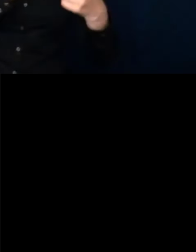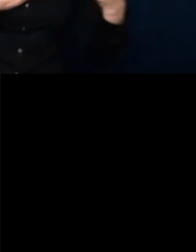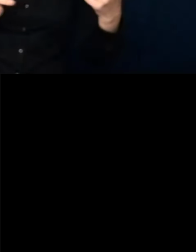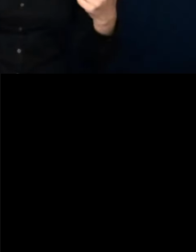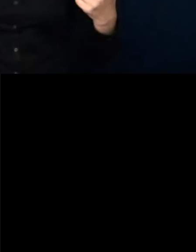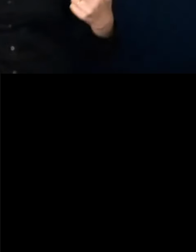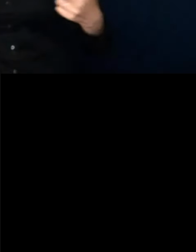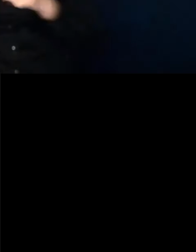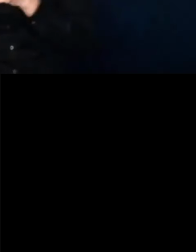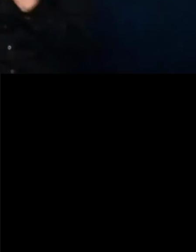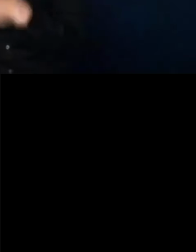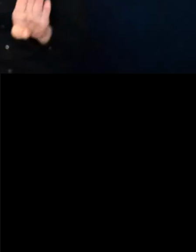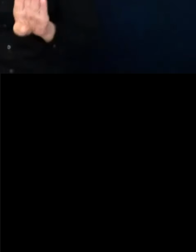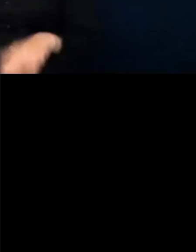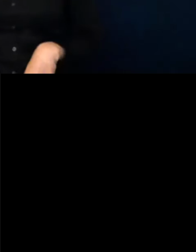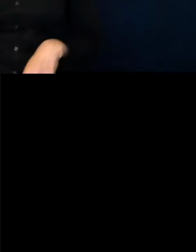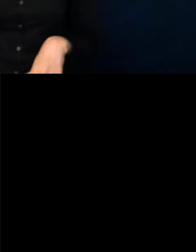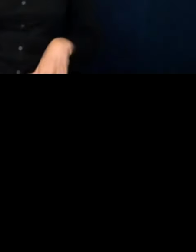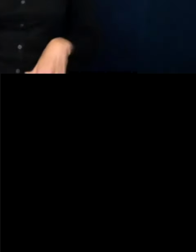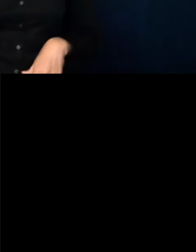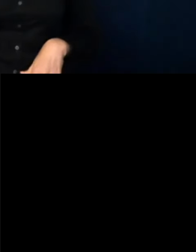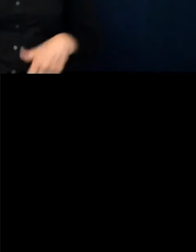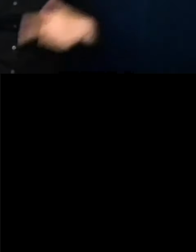[Melissa] Okay, thank you, I've got it now. Okay.